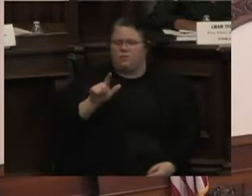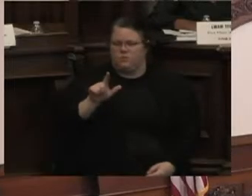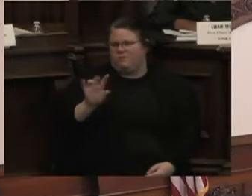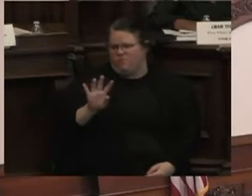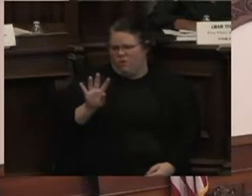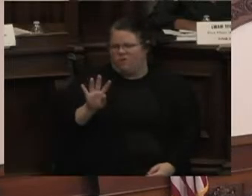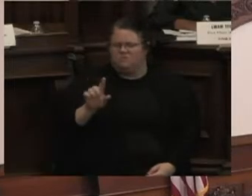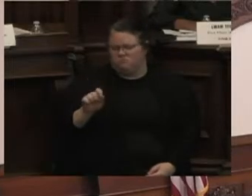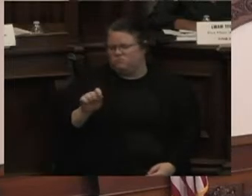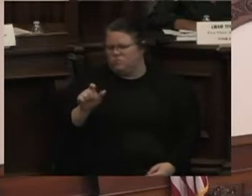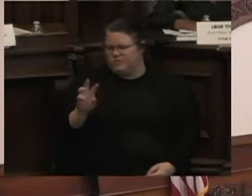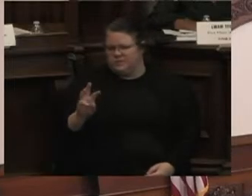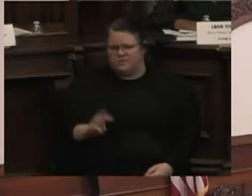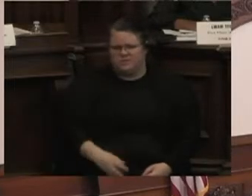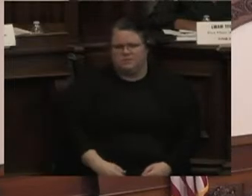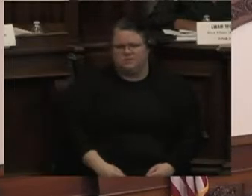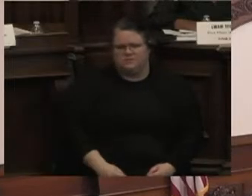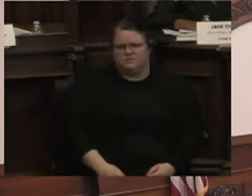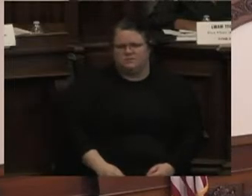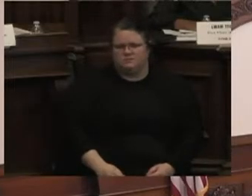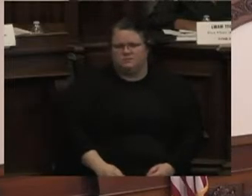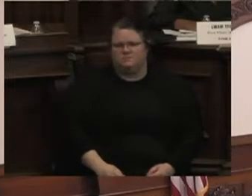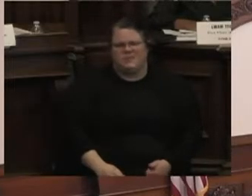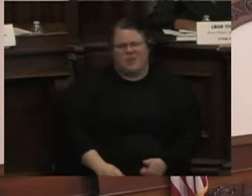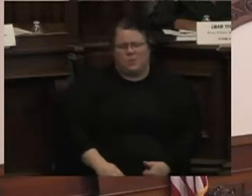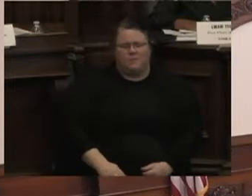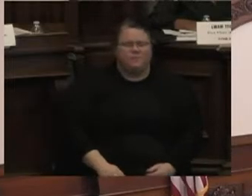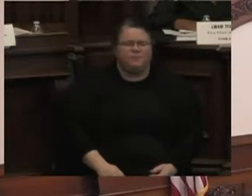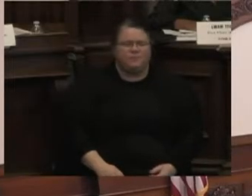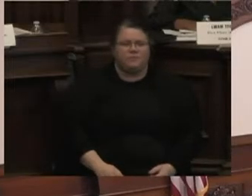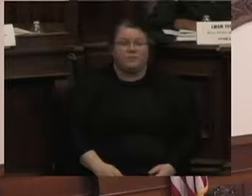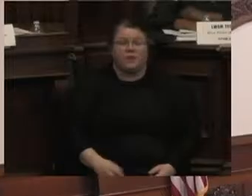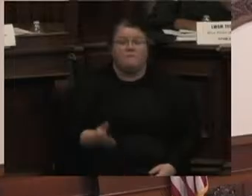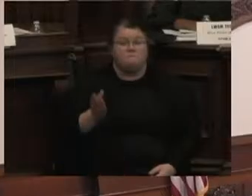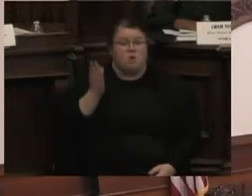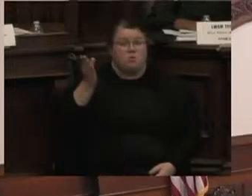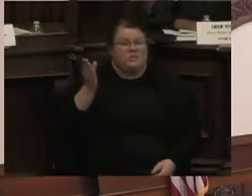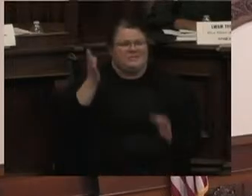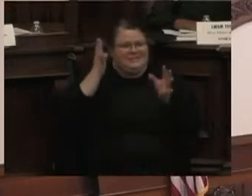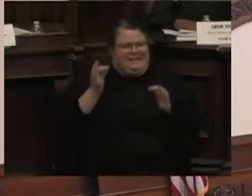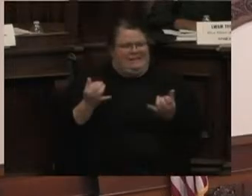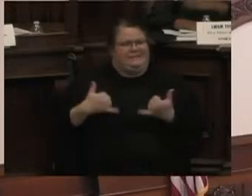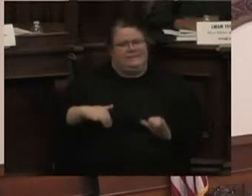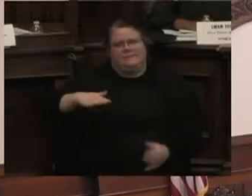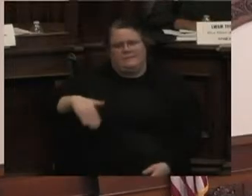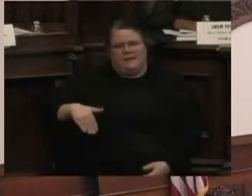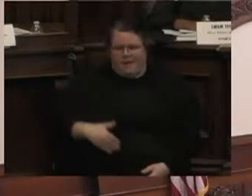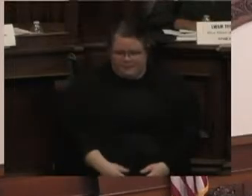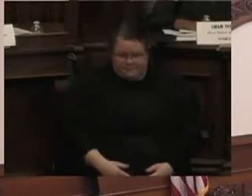Police Union Council on the